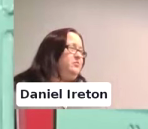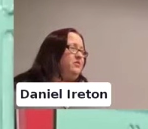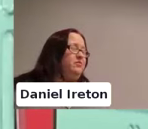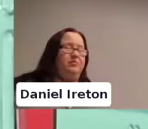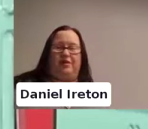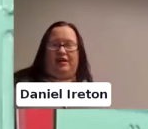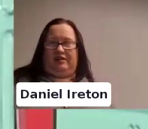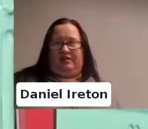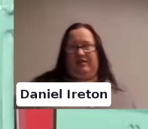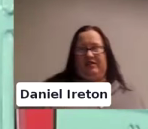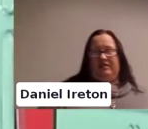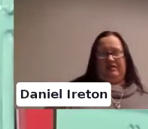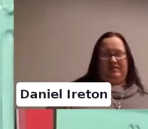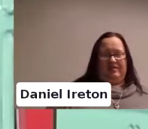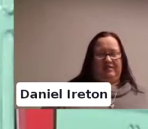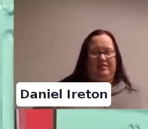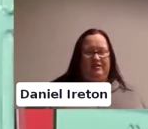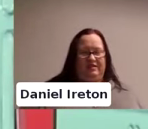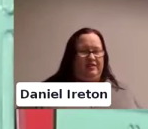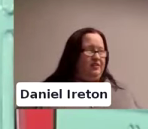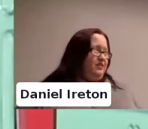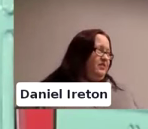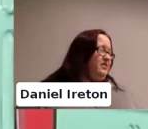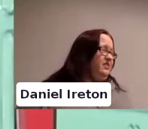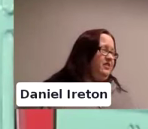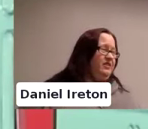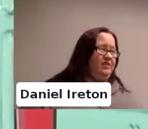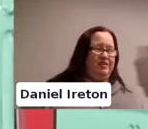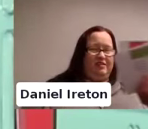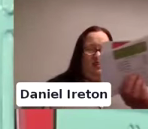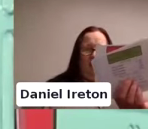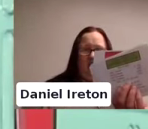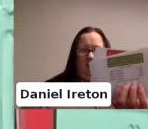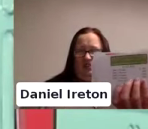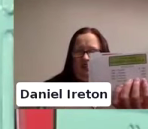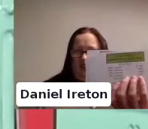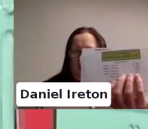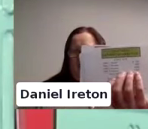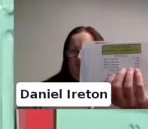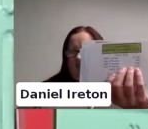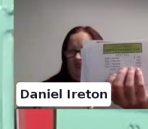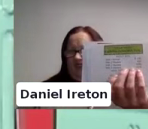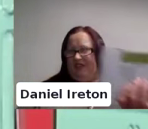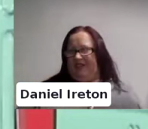So that was only way to buy it.